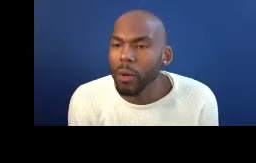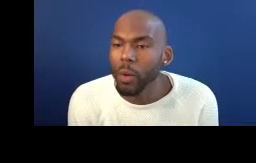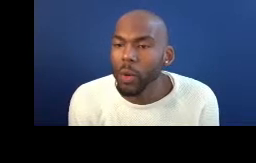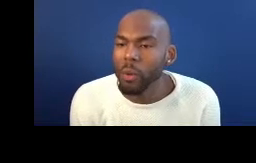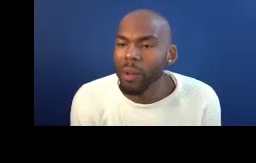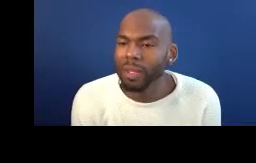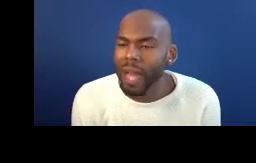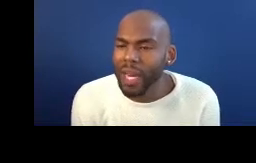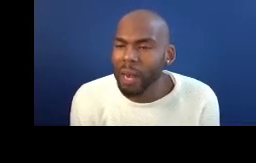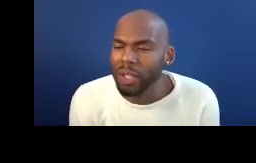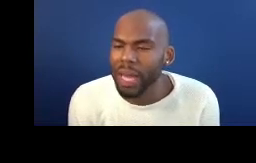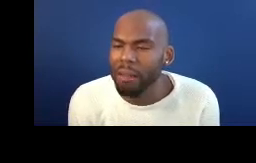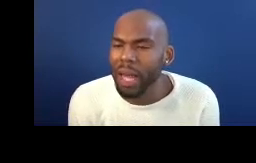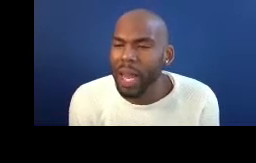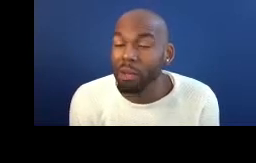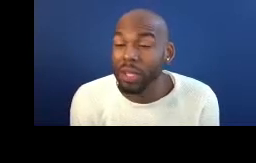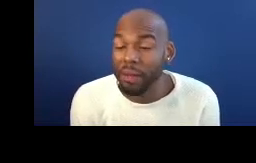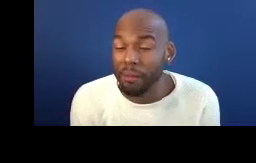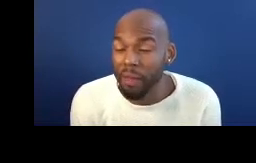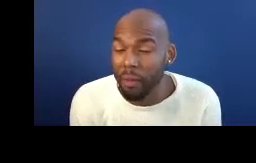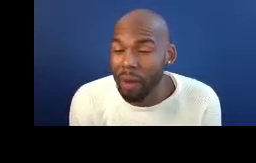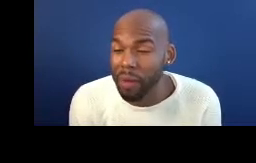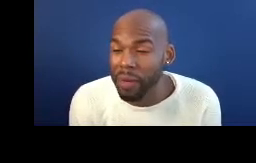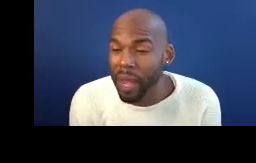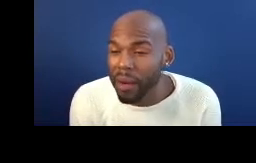we know about sign language and how sign language is different throughout different areas.